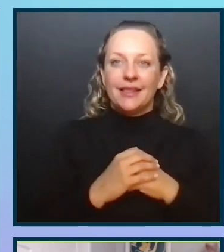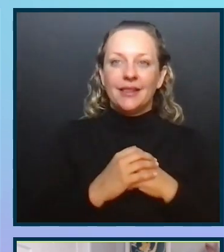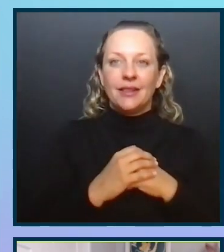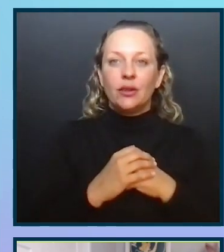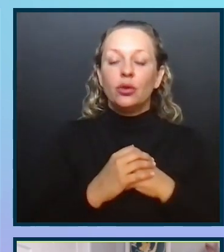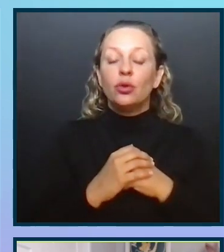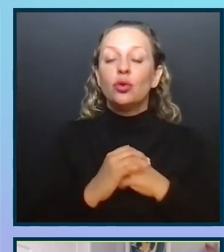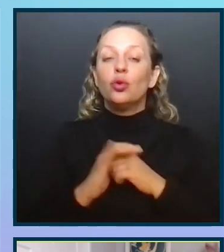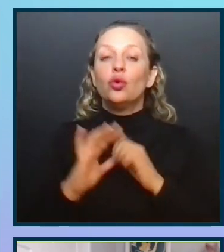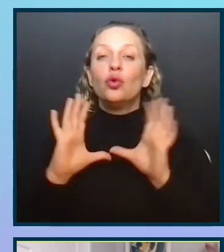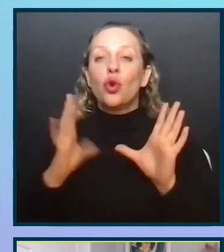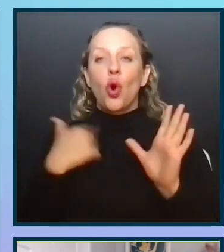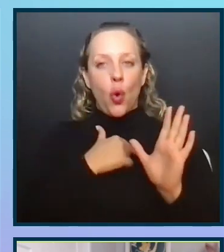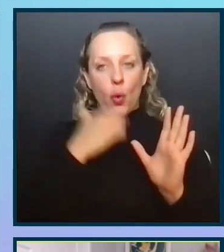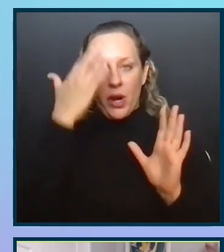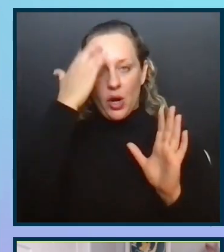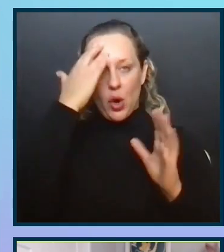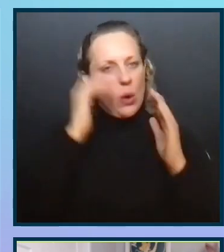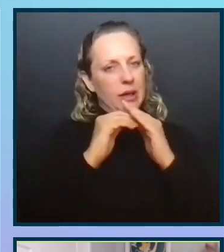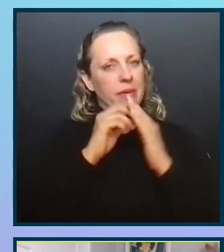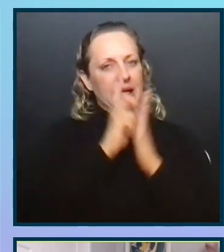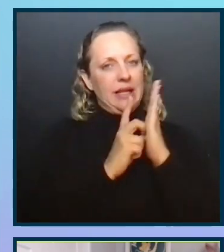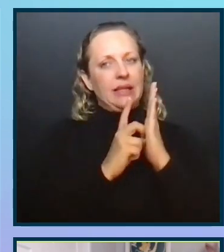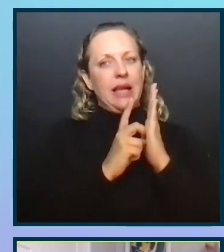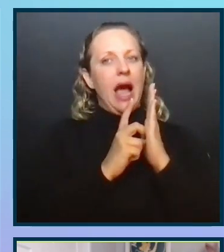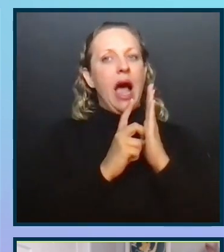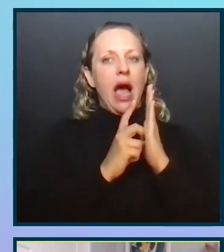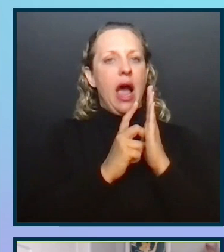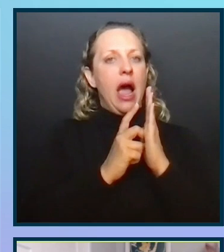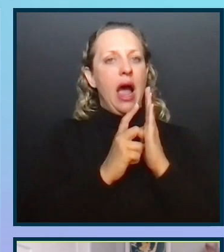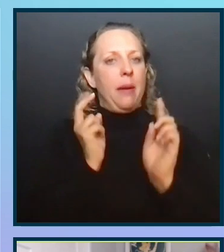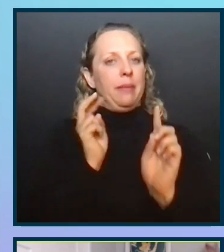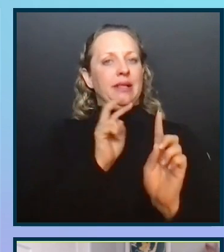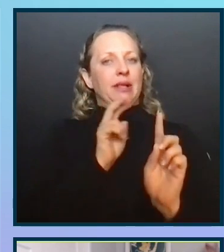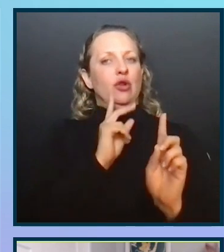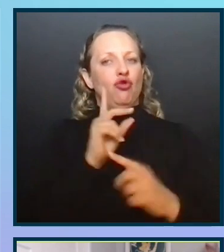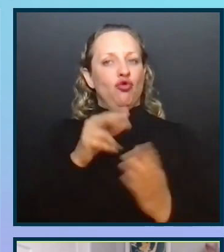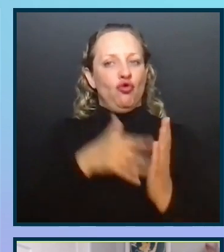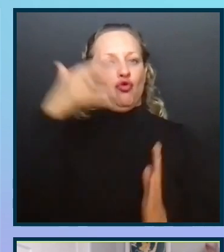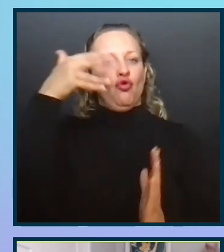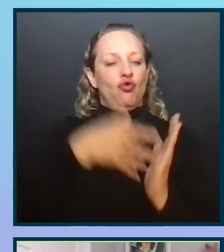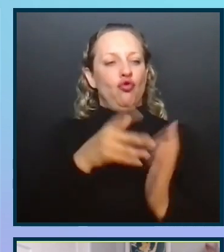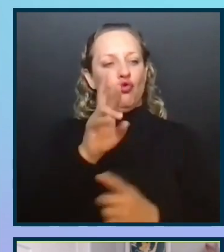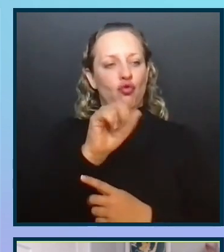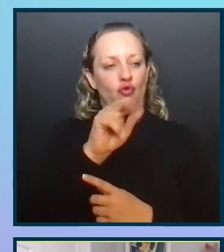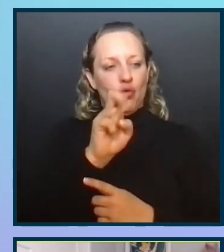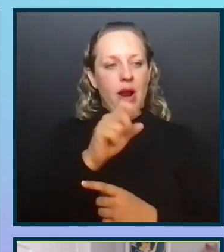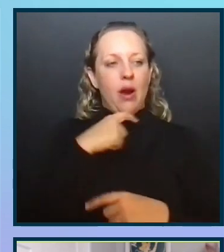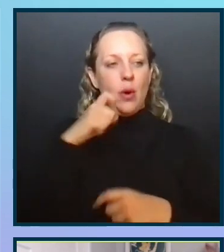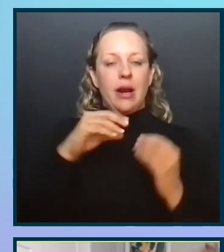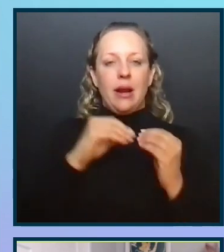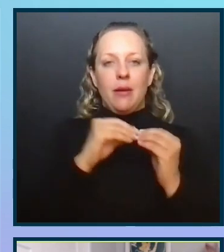So, we know that accessibility design positions have been rare and that we are going to need more accessibility designers,